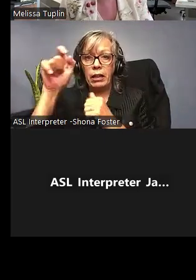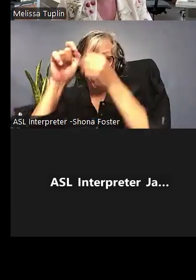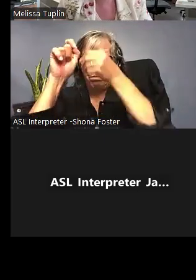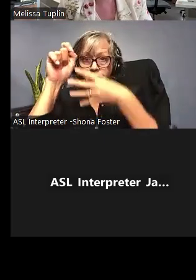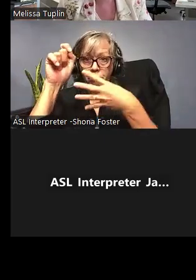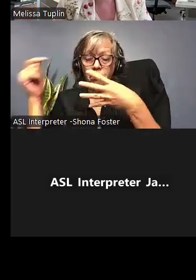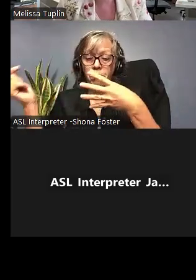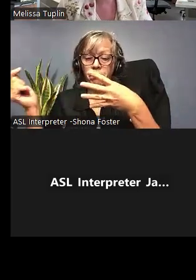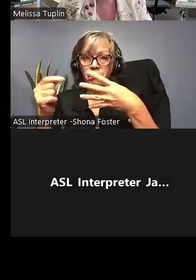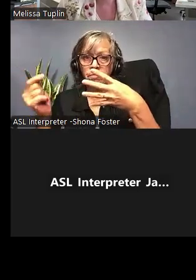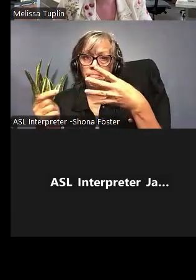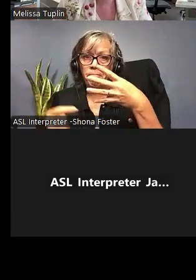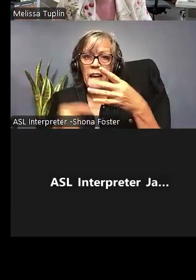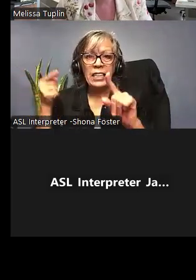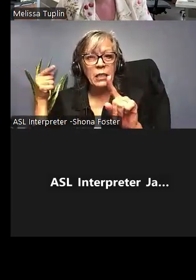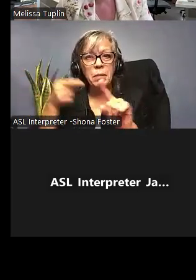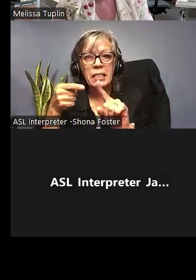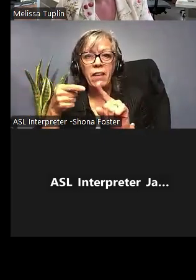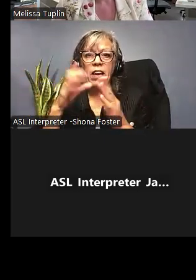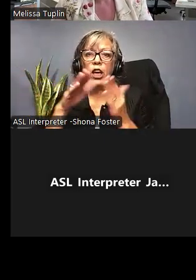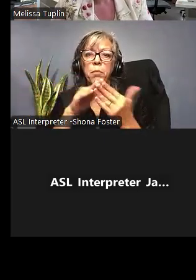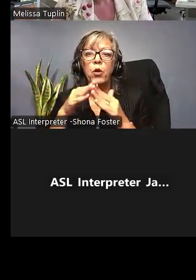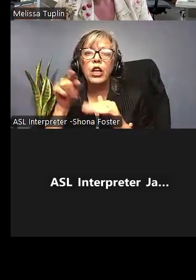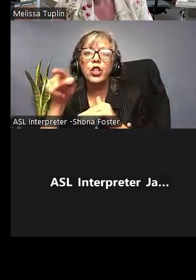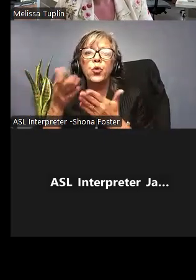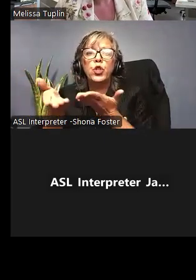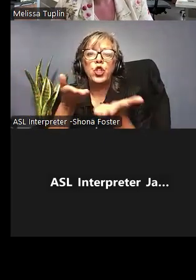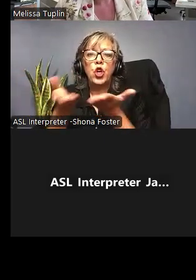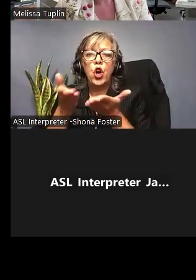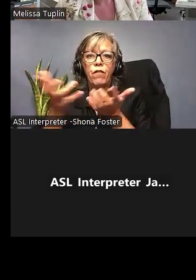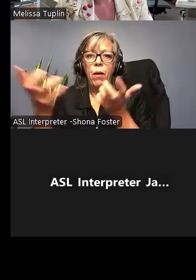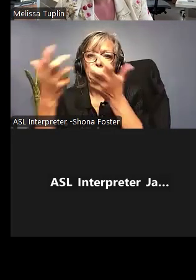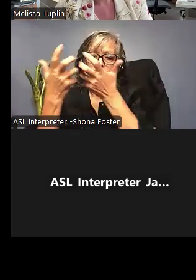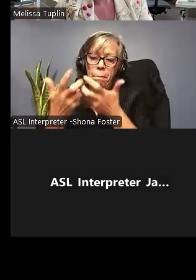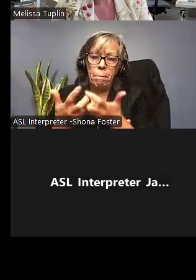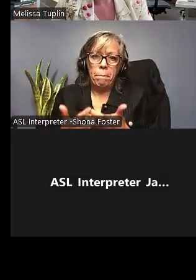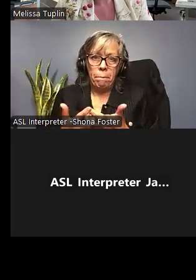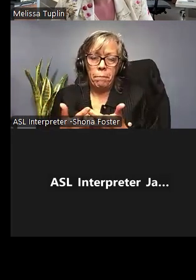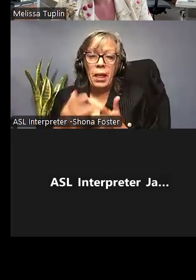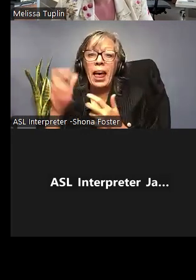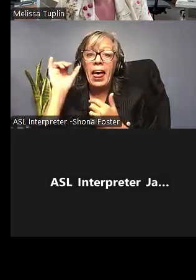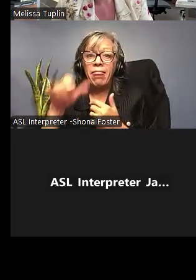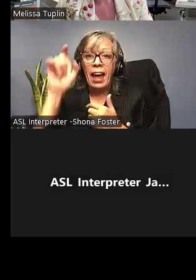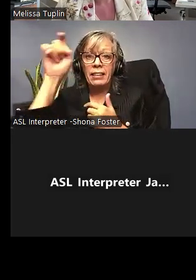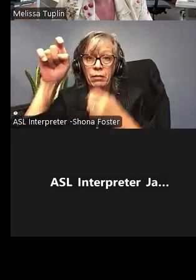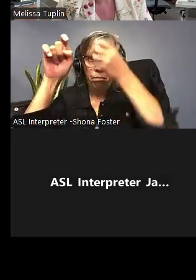specific communities served, and I want to acknowledge that in that drop-down we use the